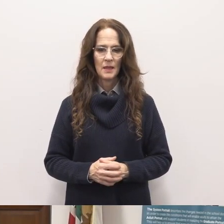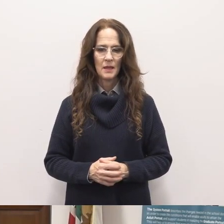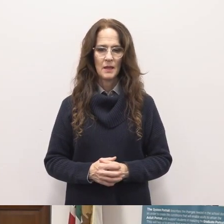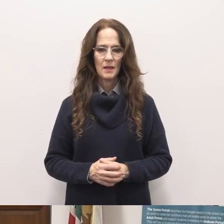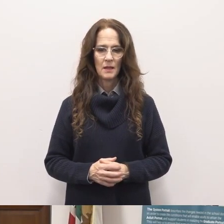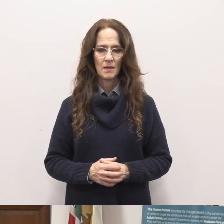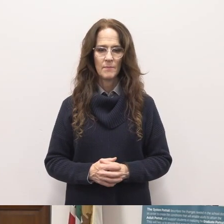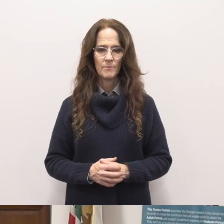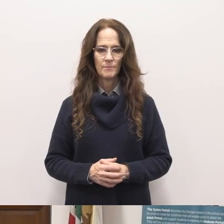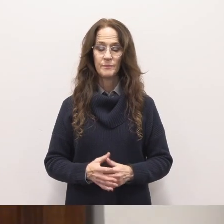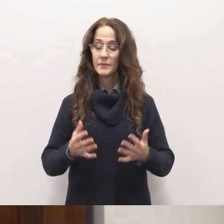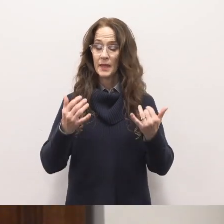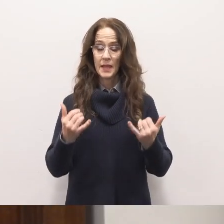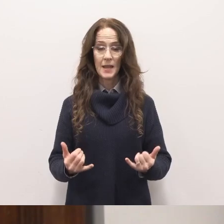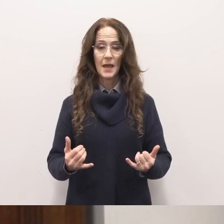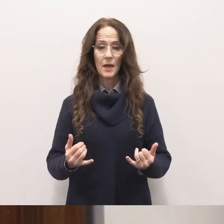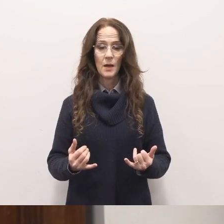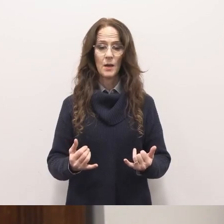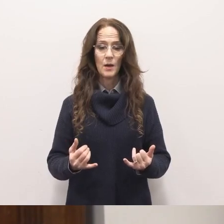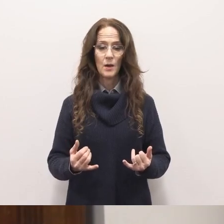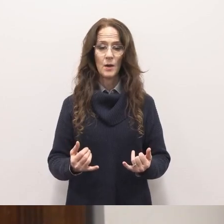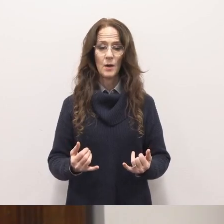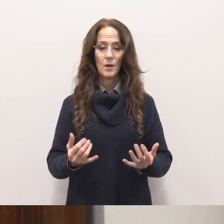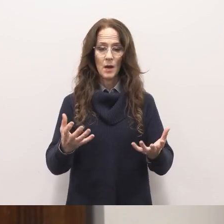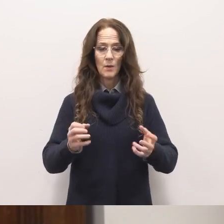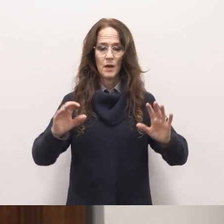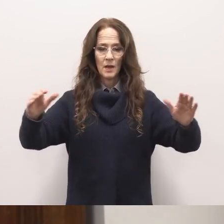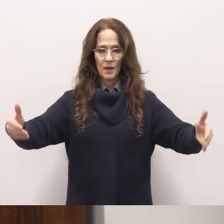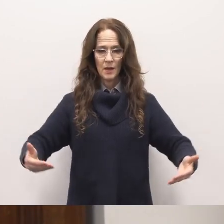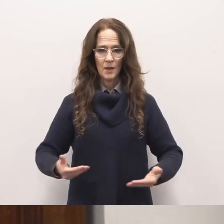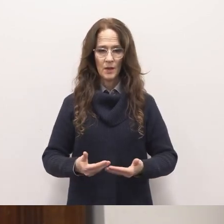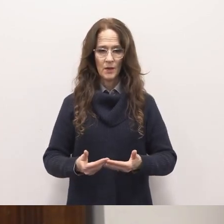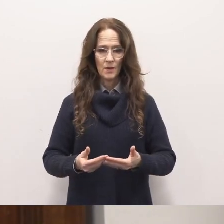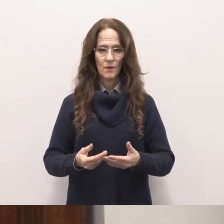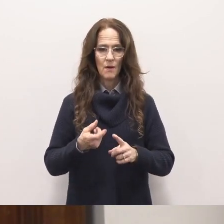And now I'd like to introduce from Millikan